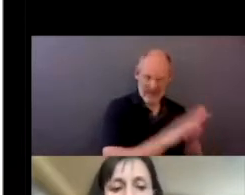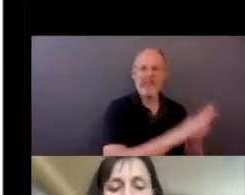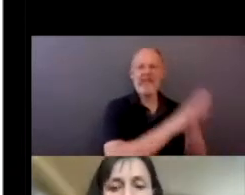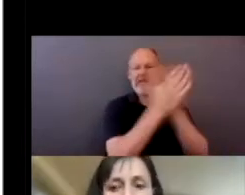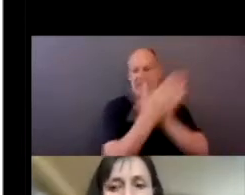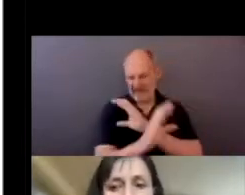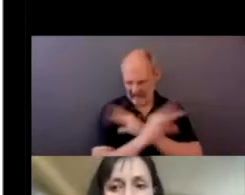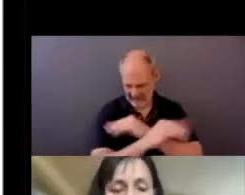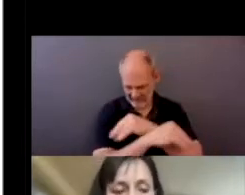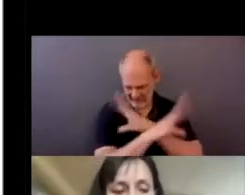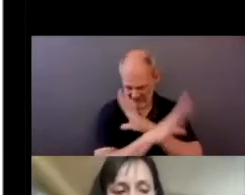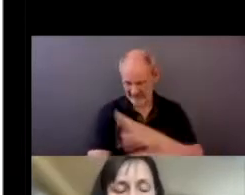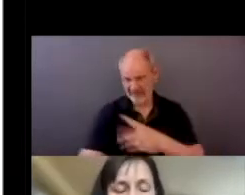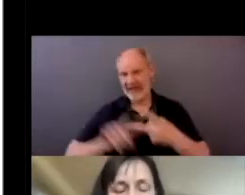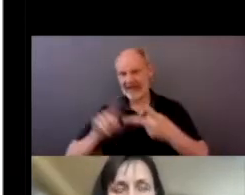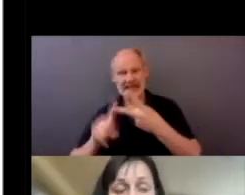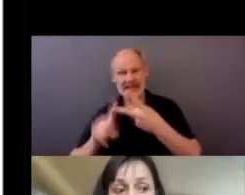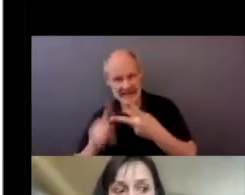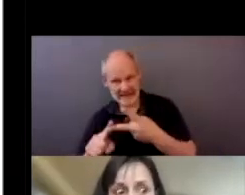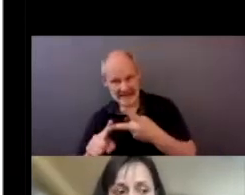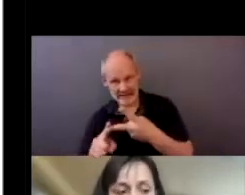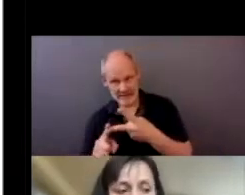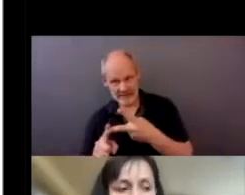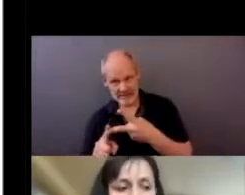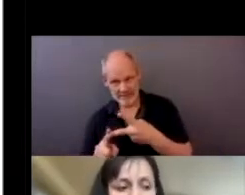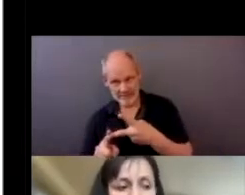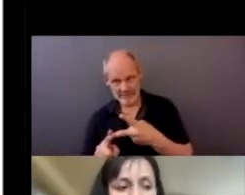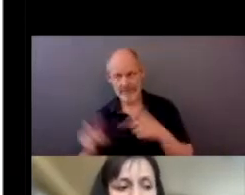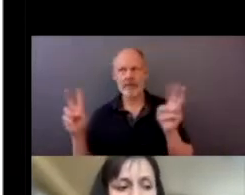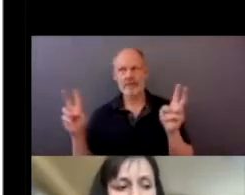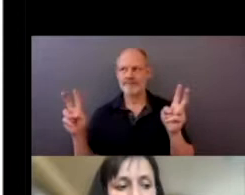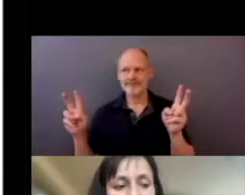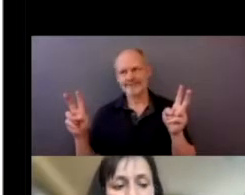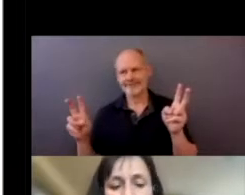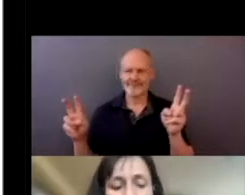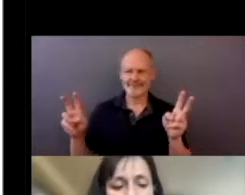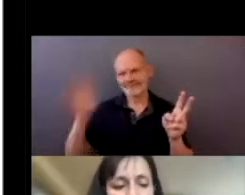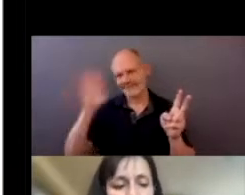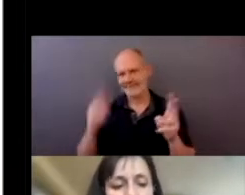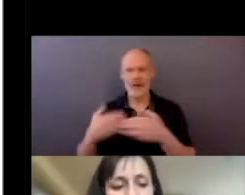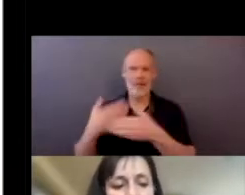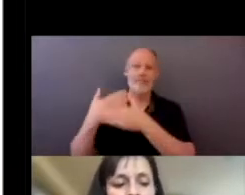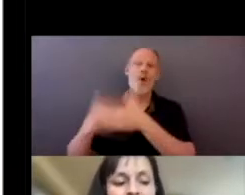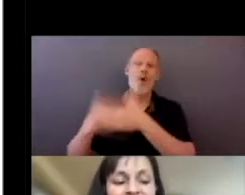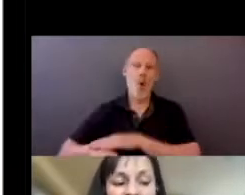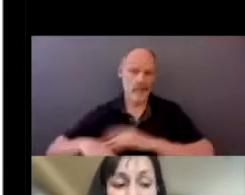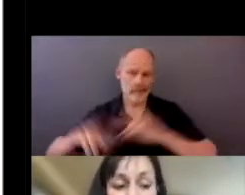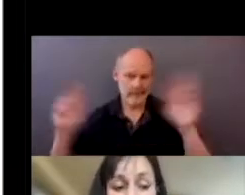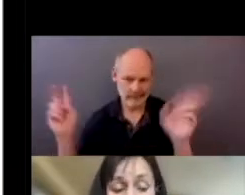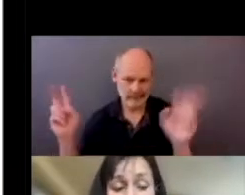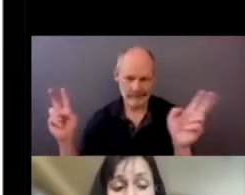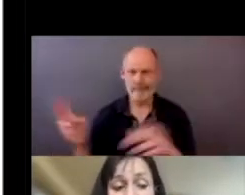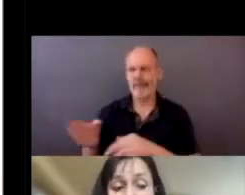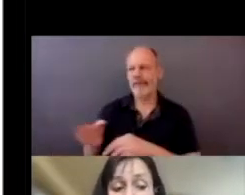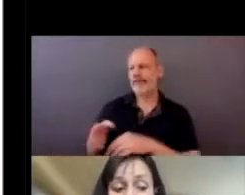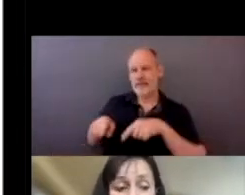that was important after the shelter in place directives began. I don't have a picture of this